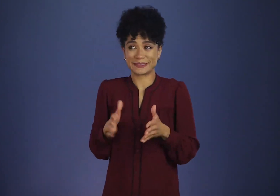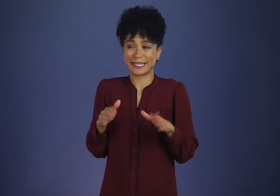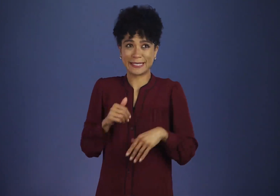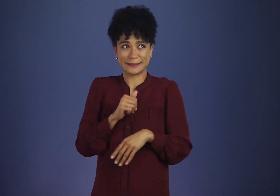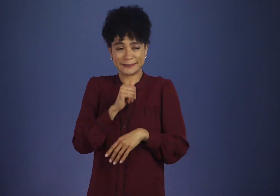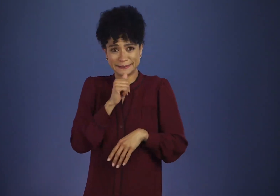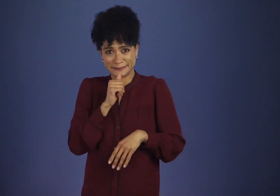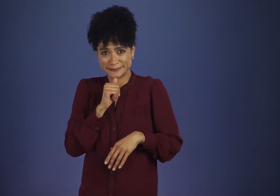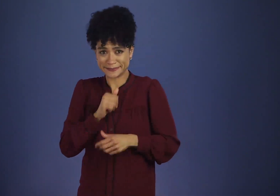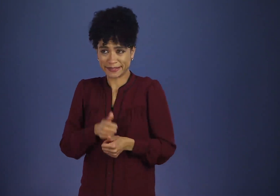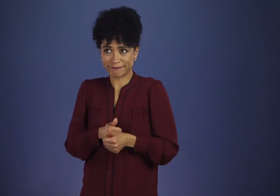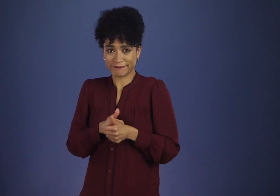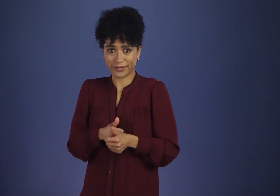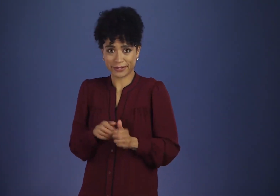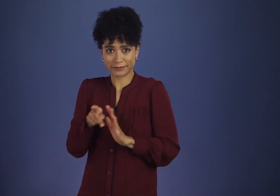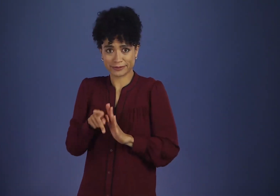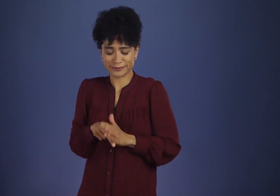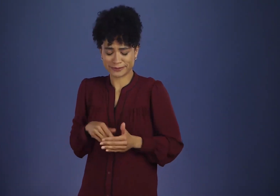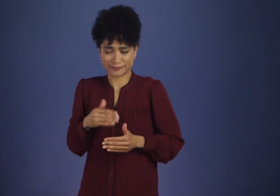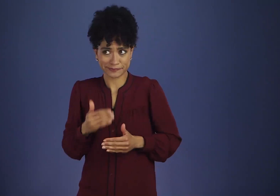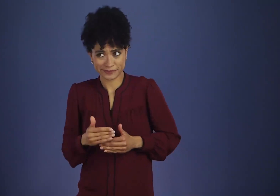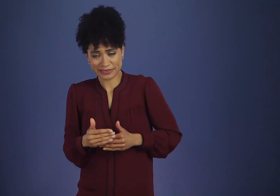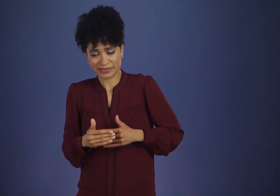At first he goes along because he must,